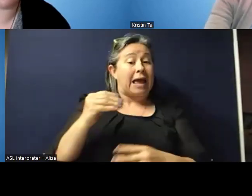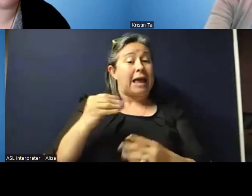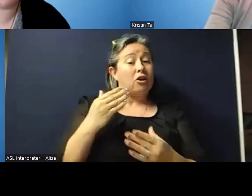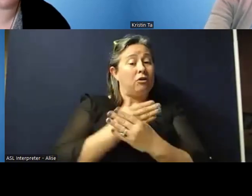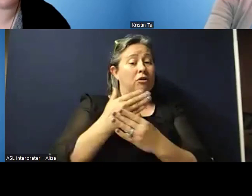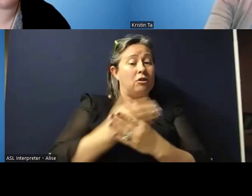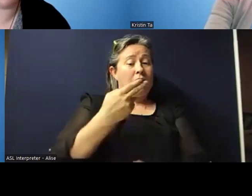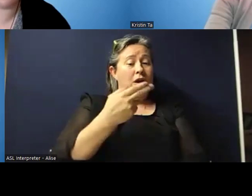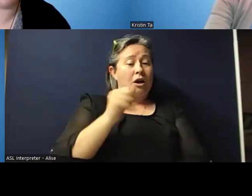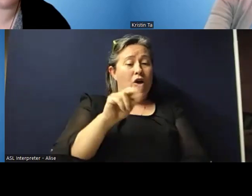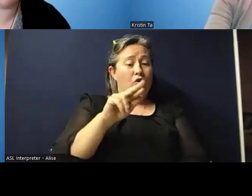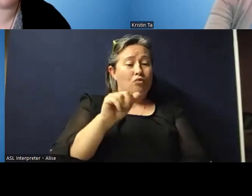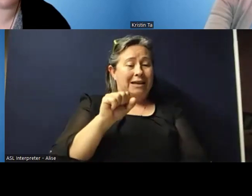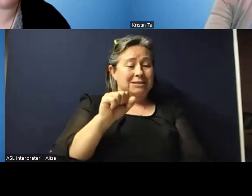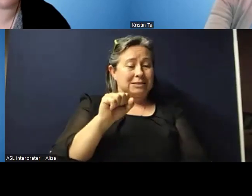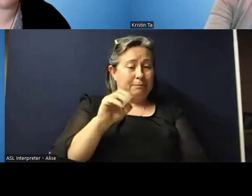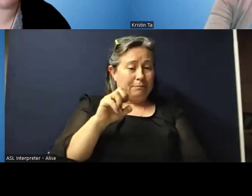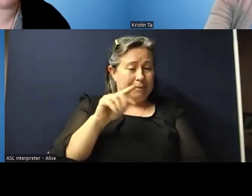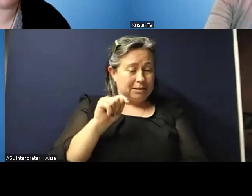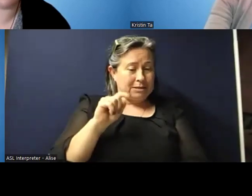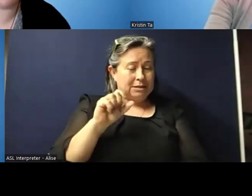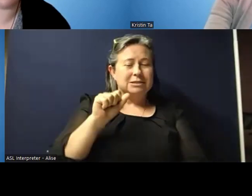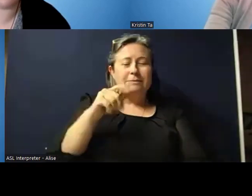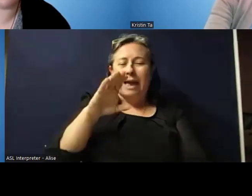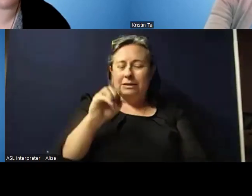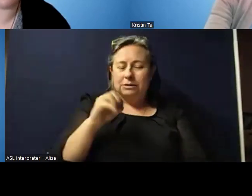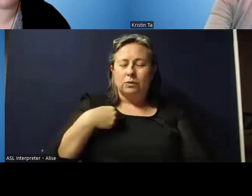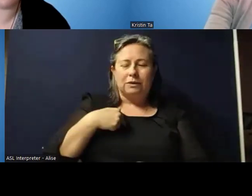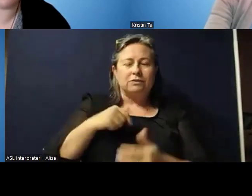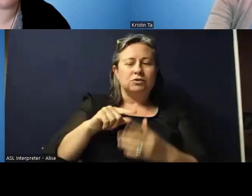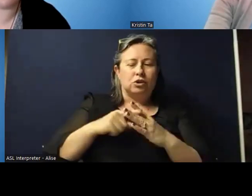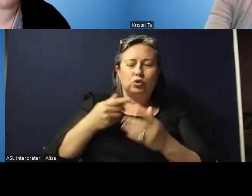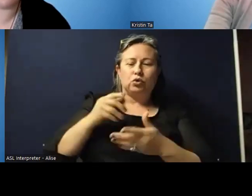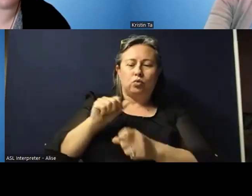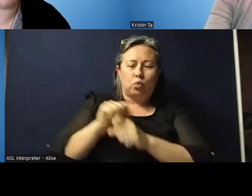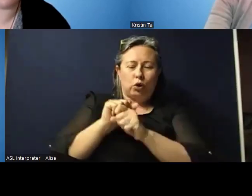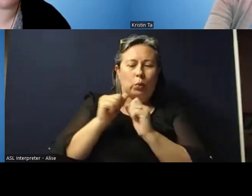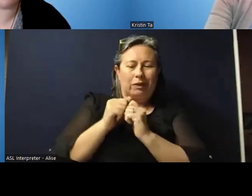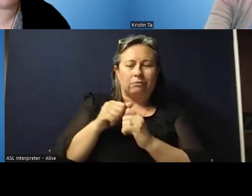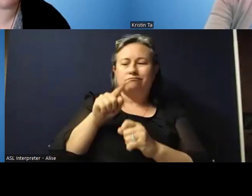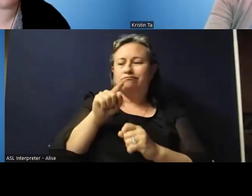we've begun to work with the institutions to determine whether or not the actions